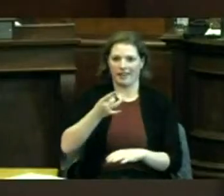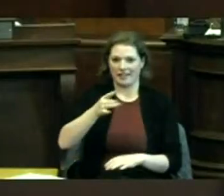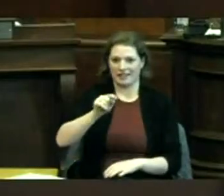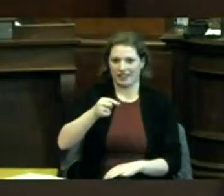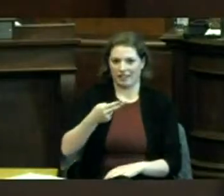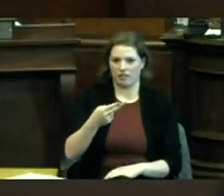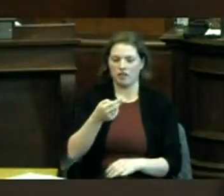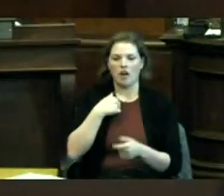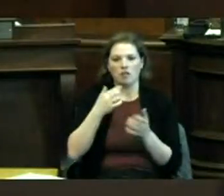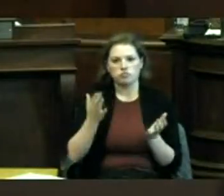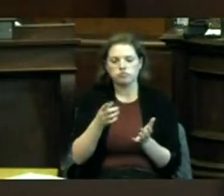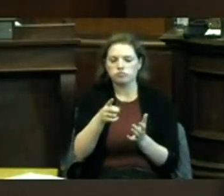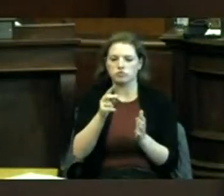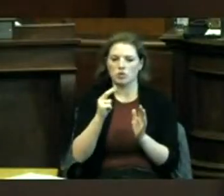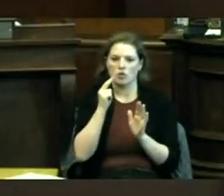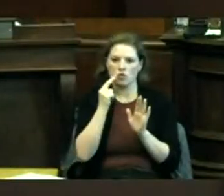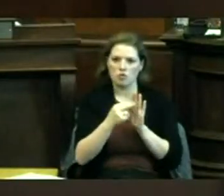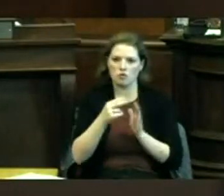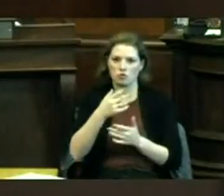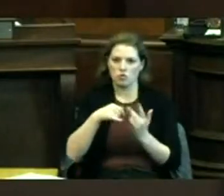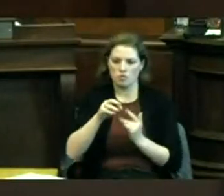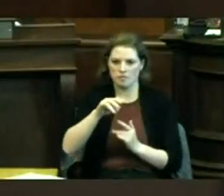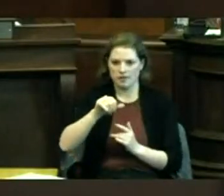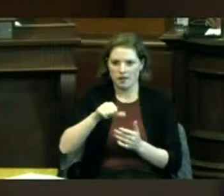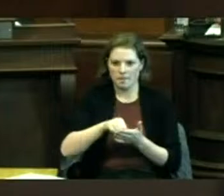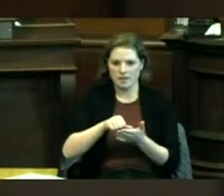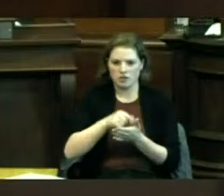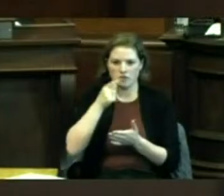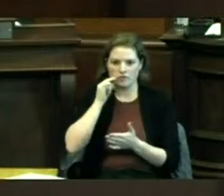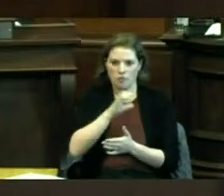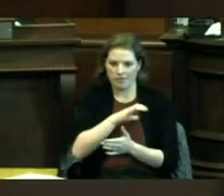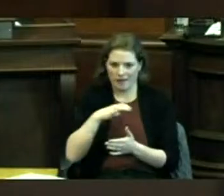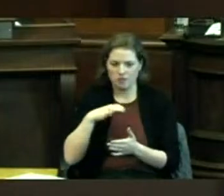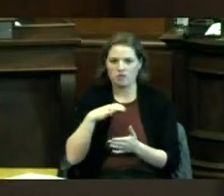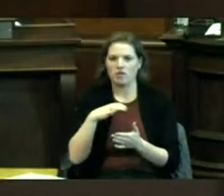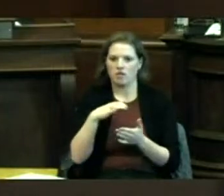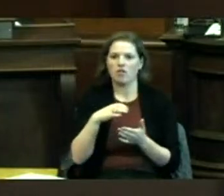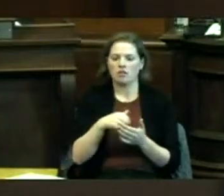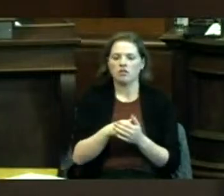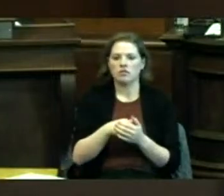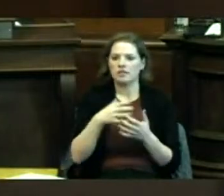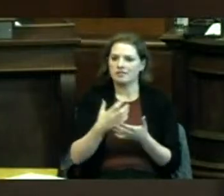City Council is open through Monday the 18th. I encourage you